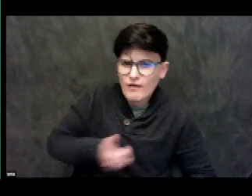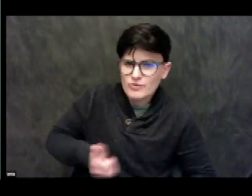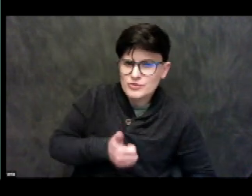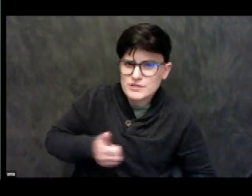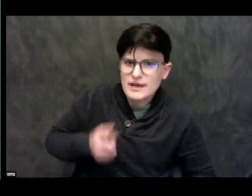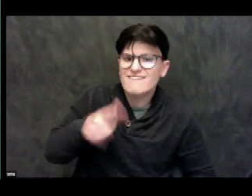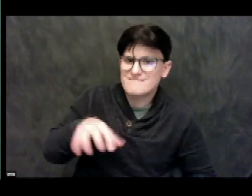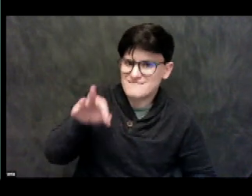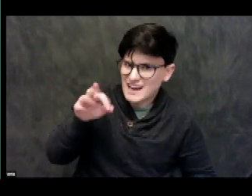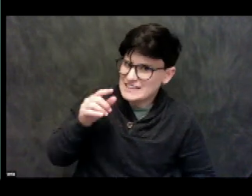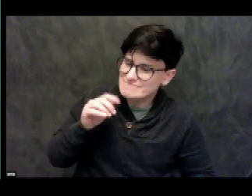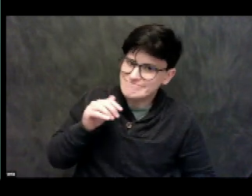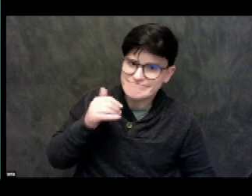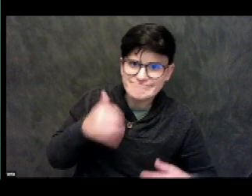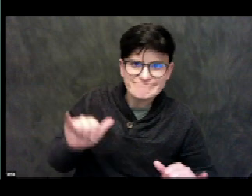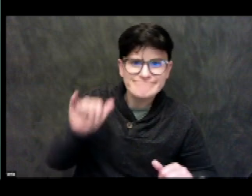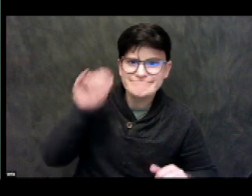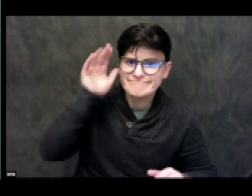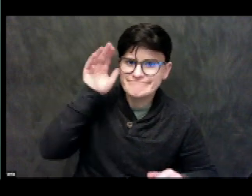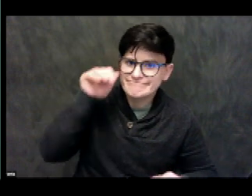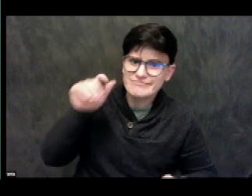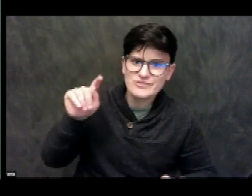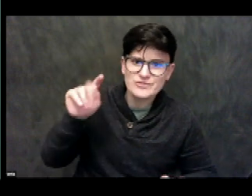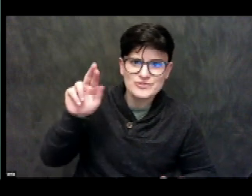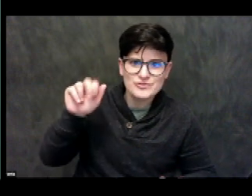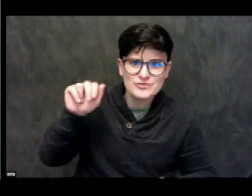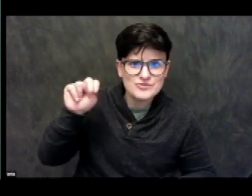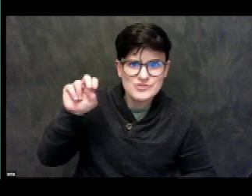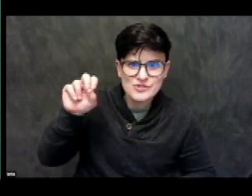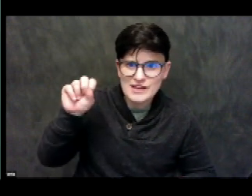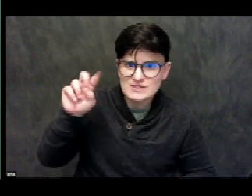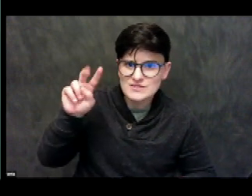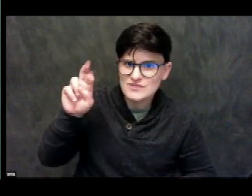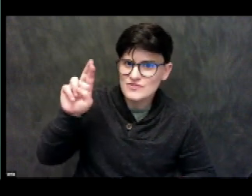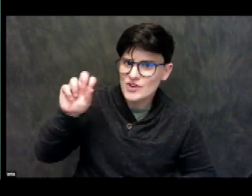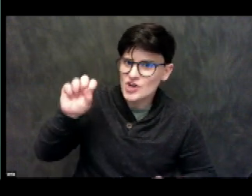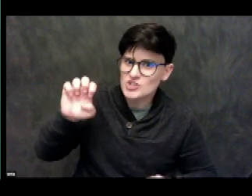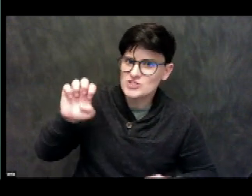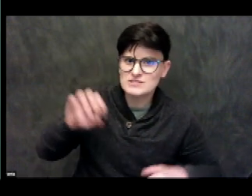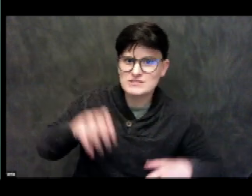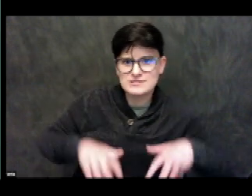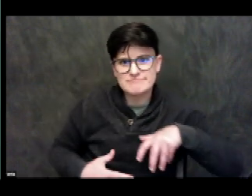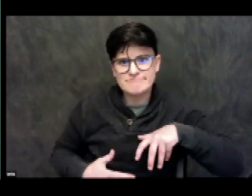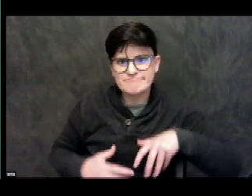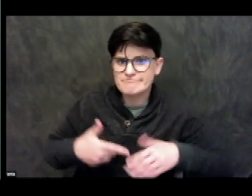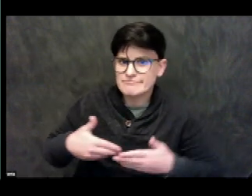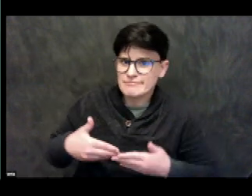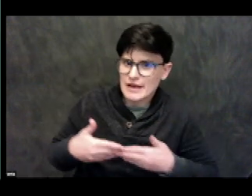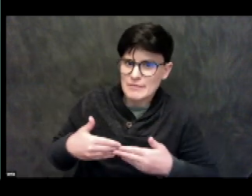so I needed to then be prepared for